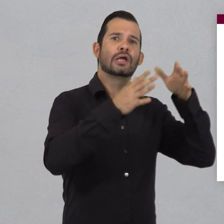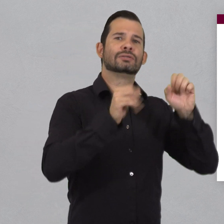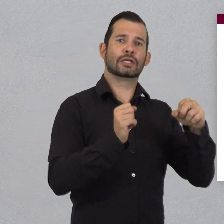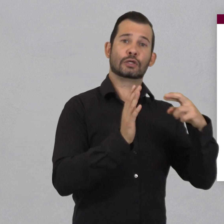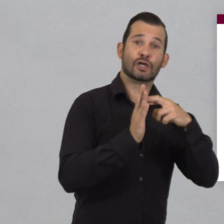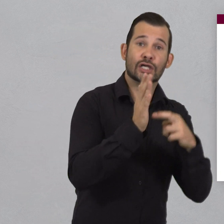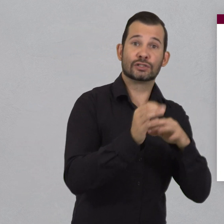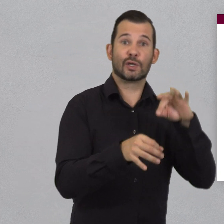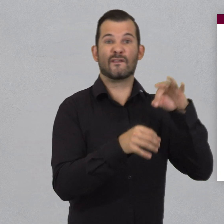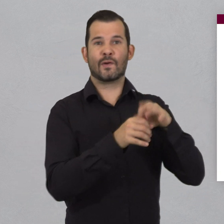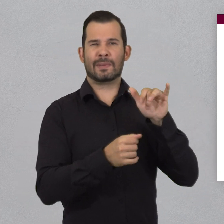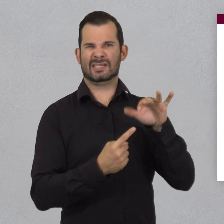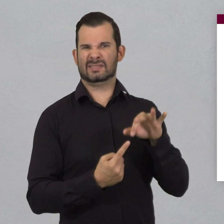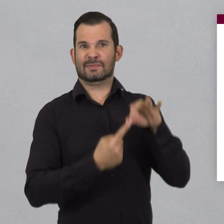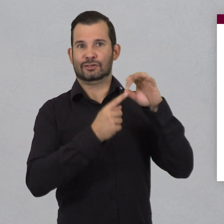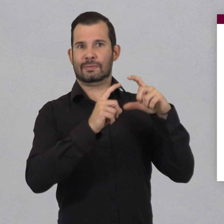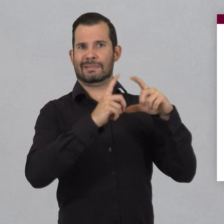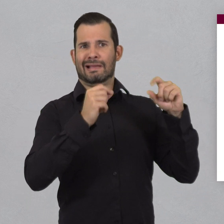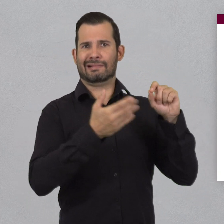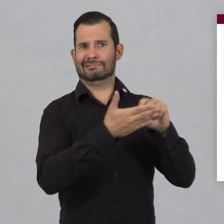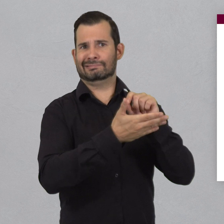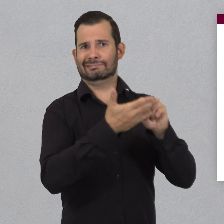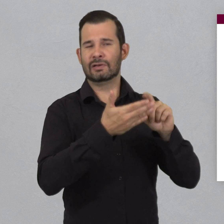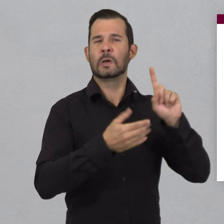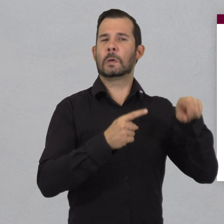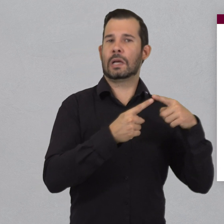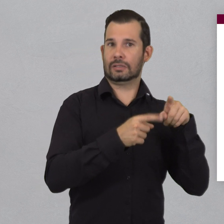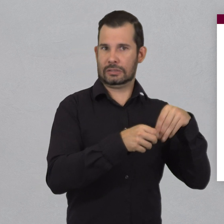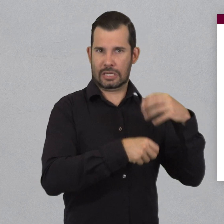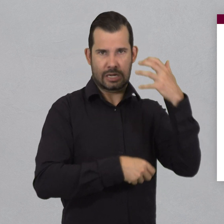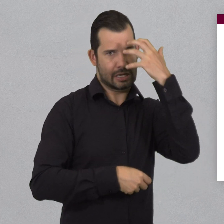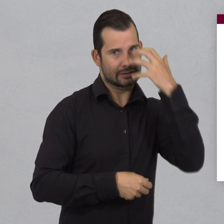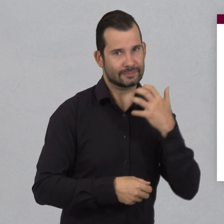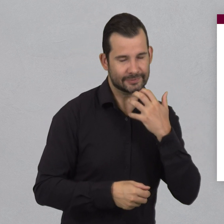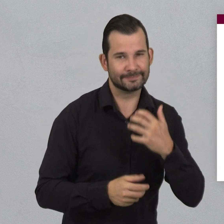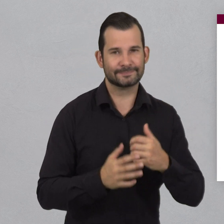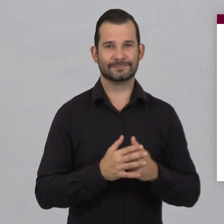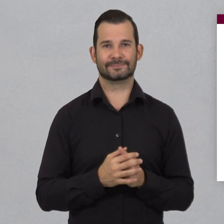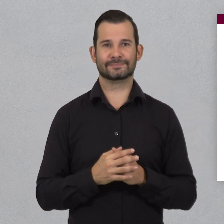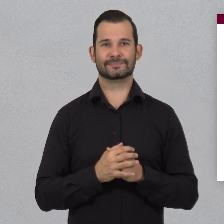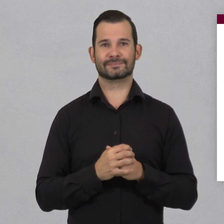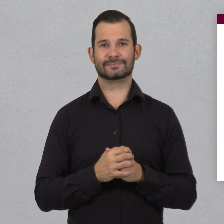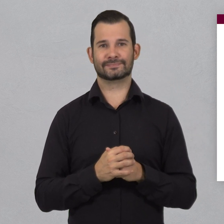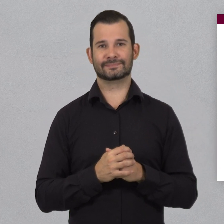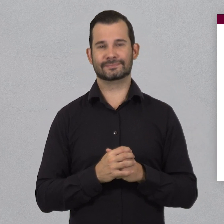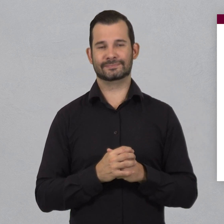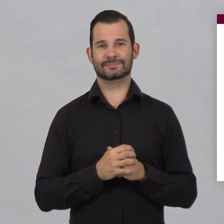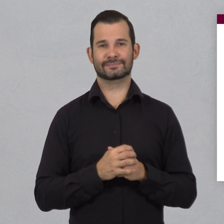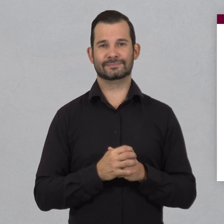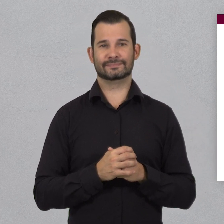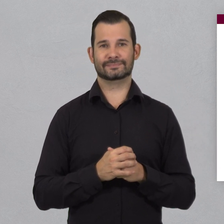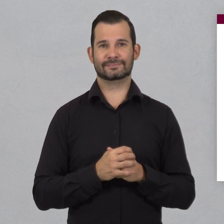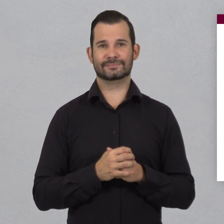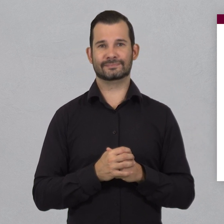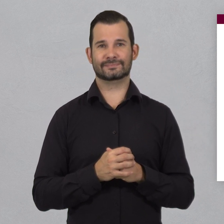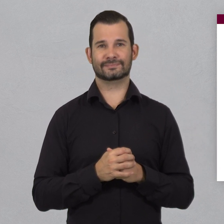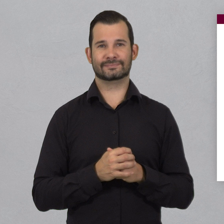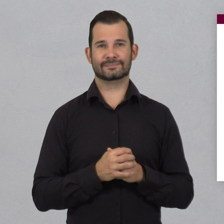to allow these electors to register and vote by special ballot while they’re in the hospital.